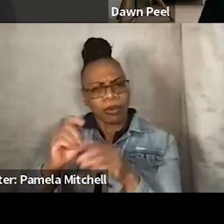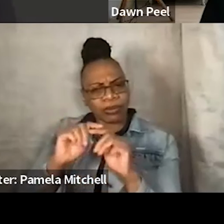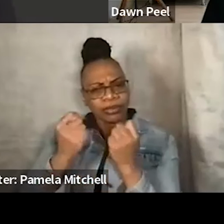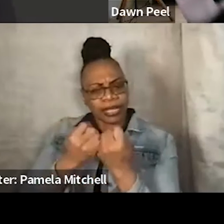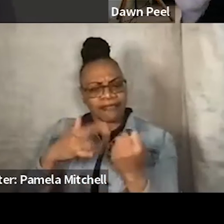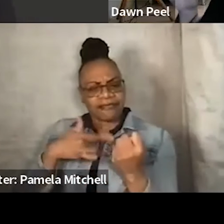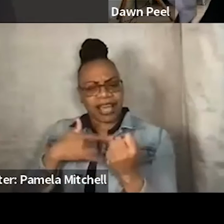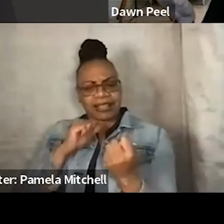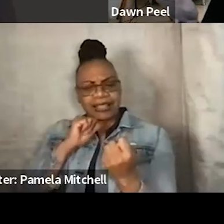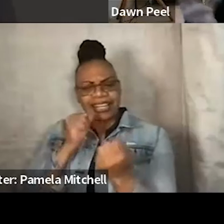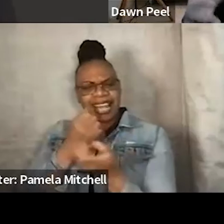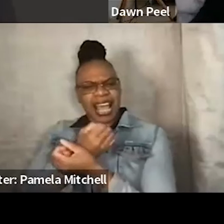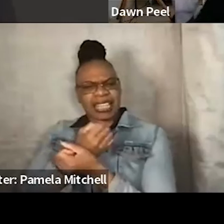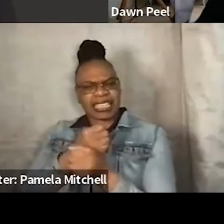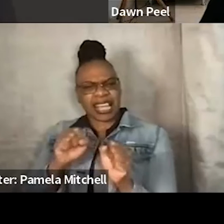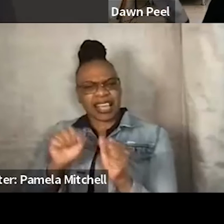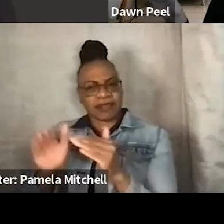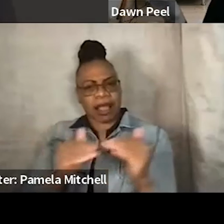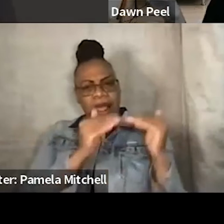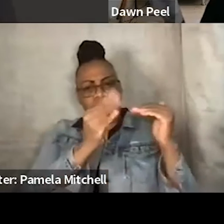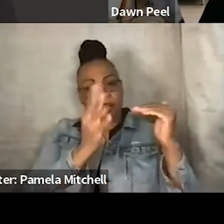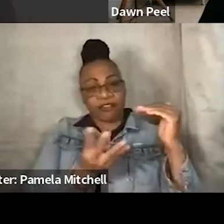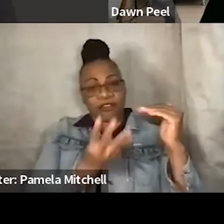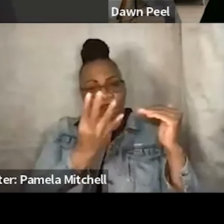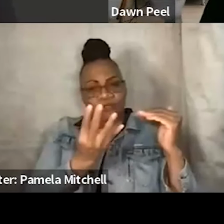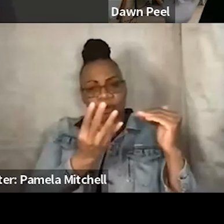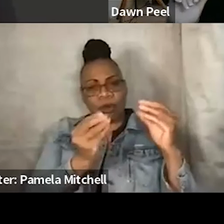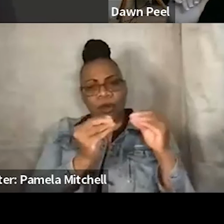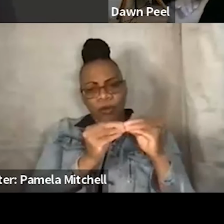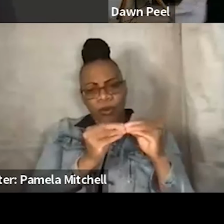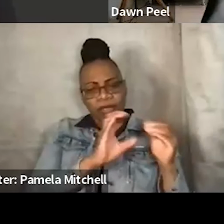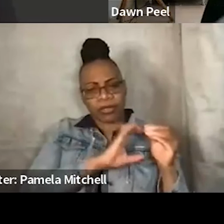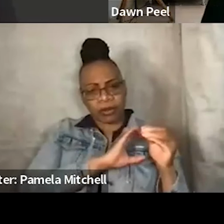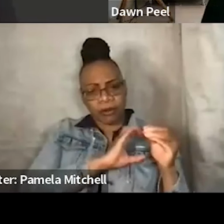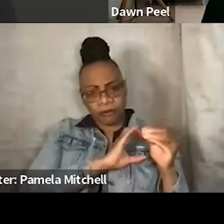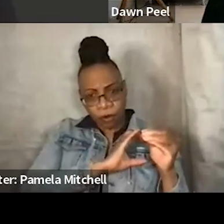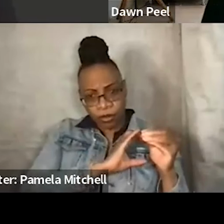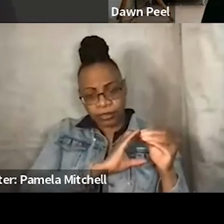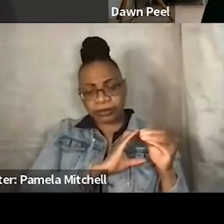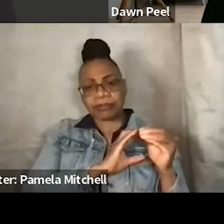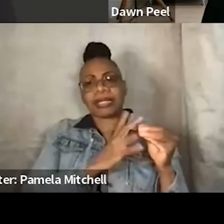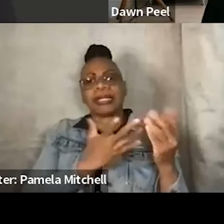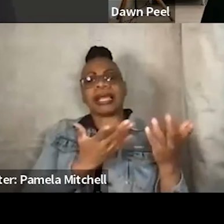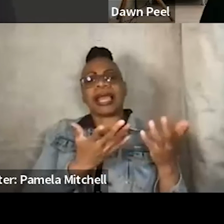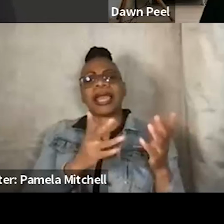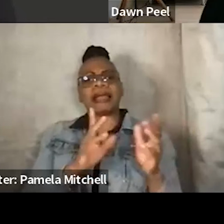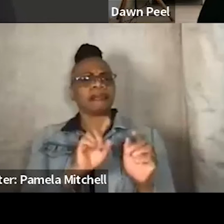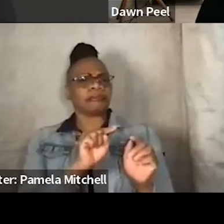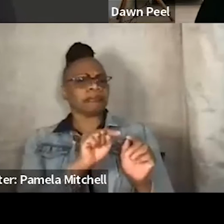say for example, like at a Level 4 with no law enforcement, and there there should have been law enforcement dispatched.